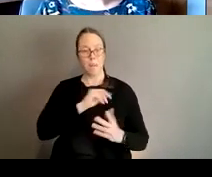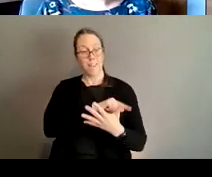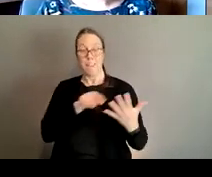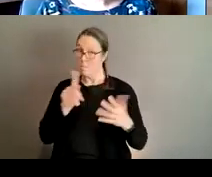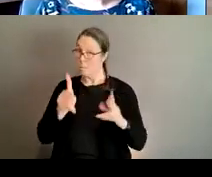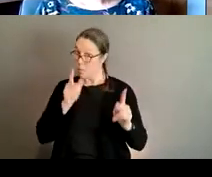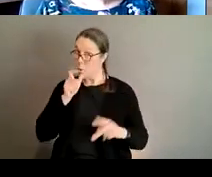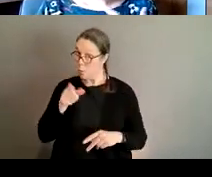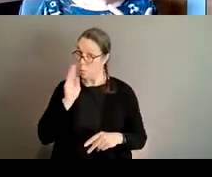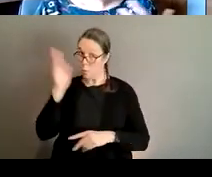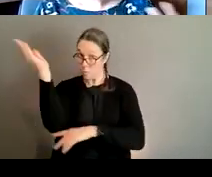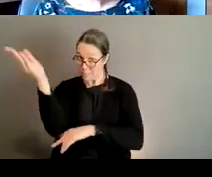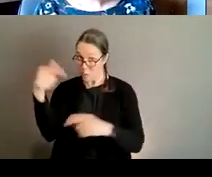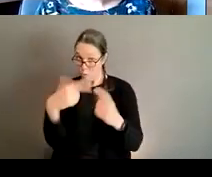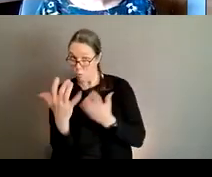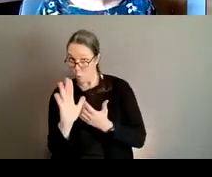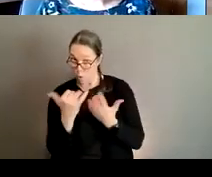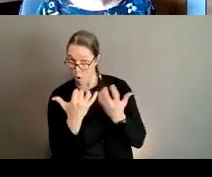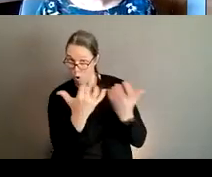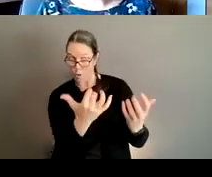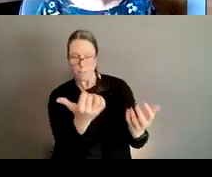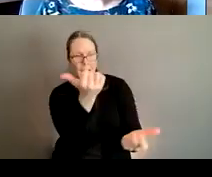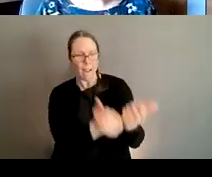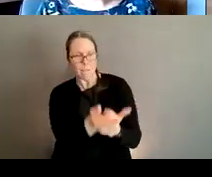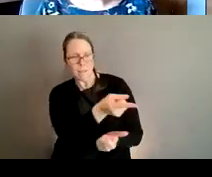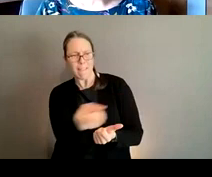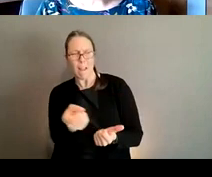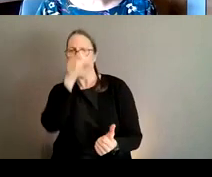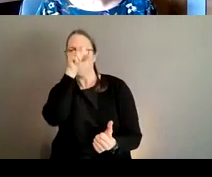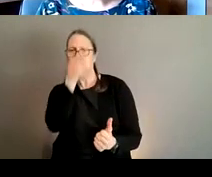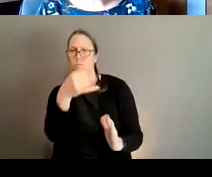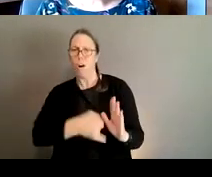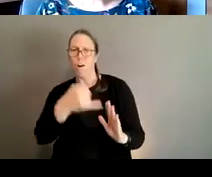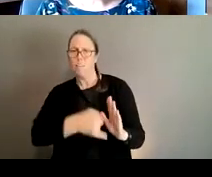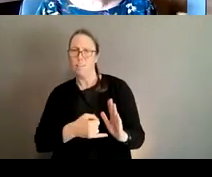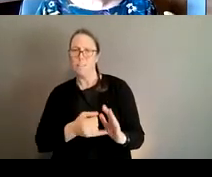it's really everybody there loves the arts, even though we all may do it differently.